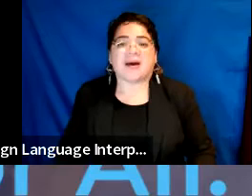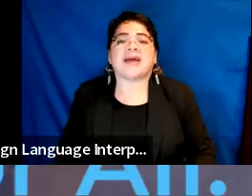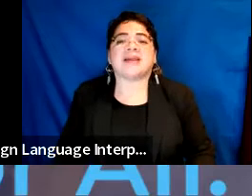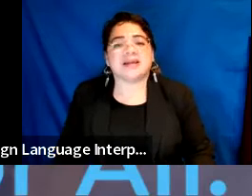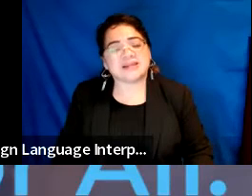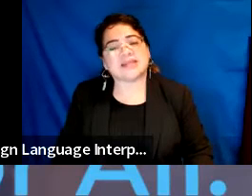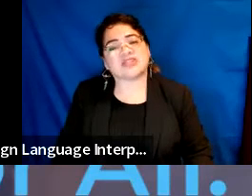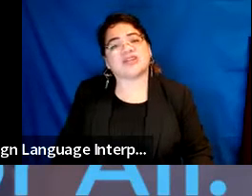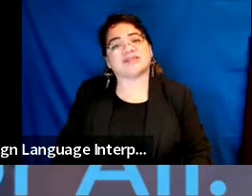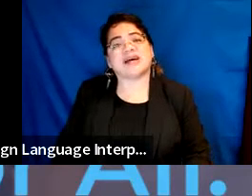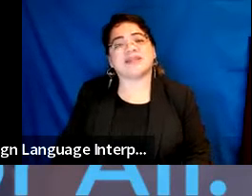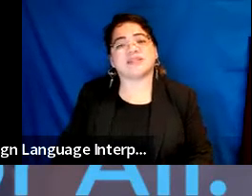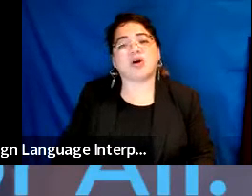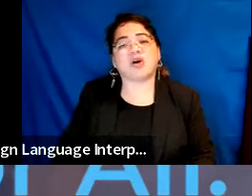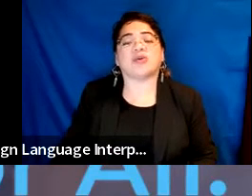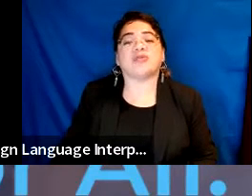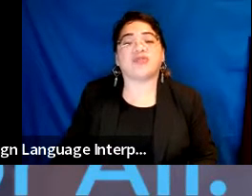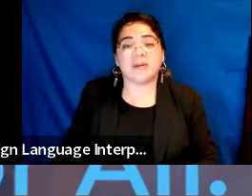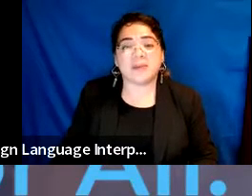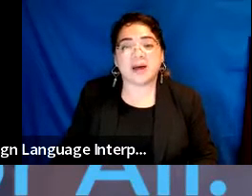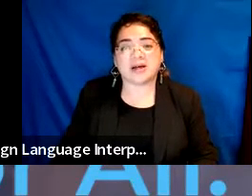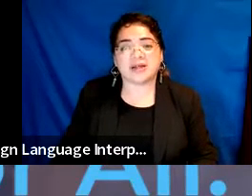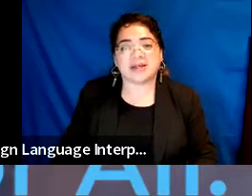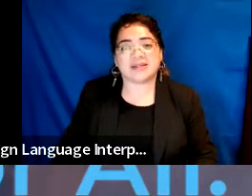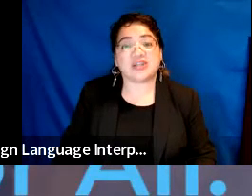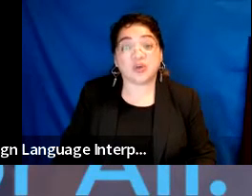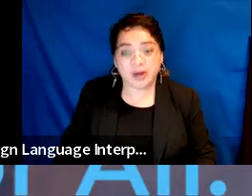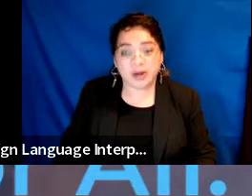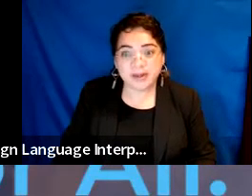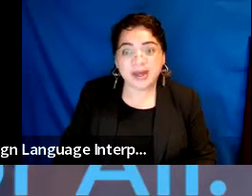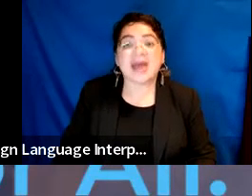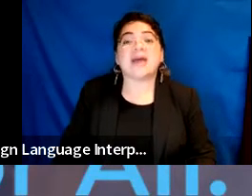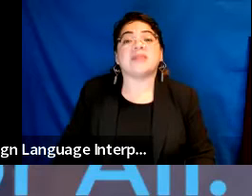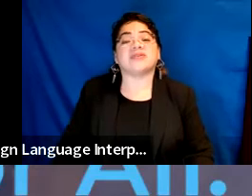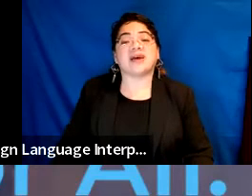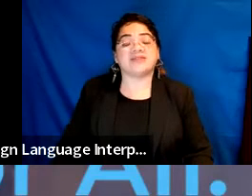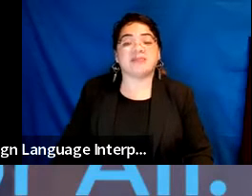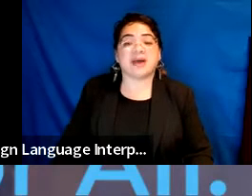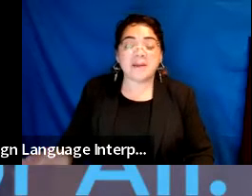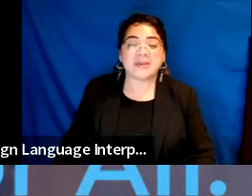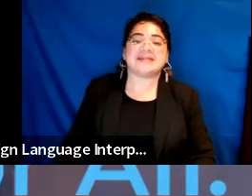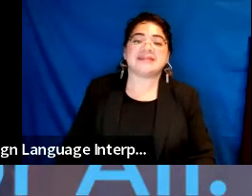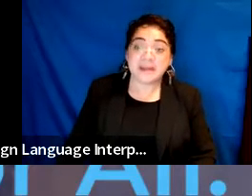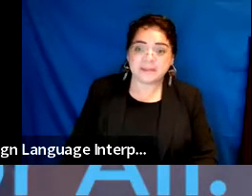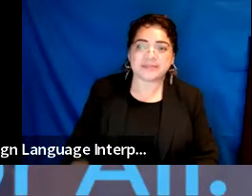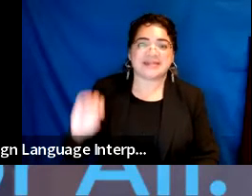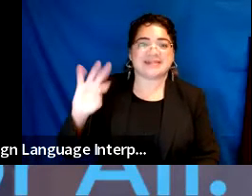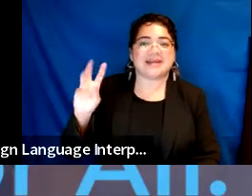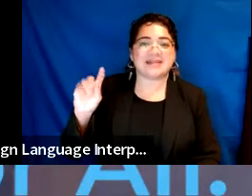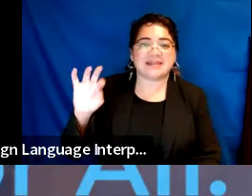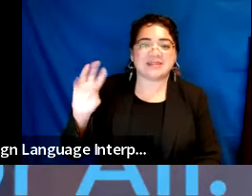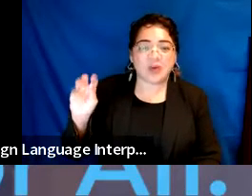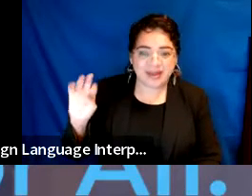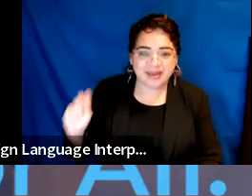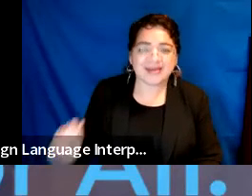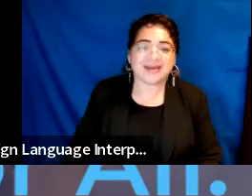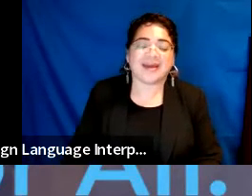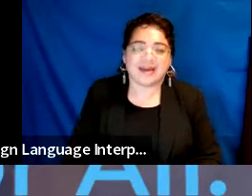Sign Language Interpreter | Paola Morales del Castillo, they: and I that's actually a sign that's for from uh, eh, Europe. The sign of my company stems is signed this way,